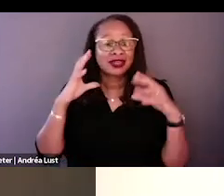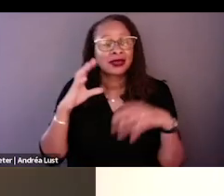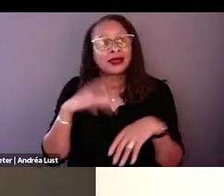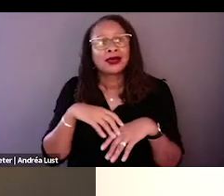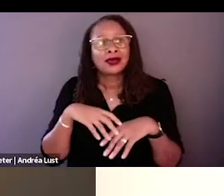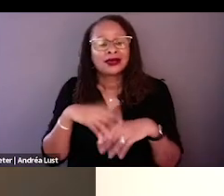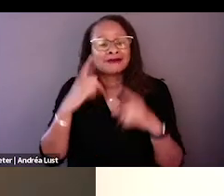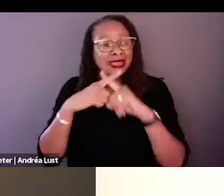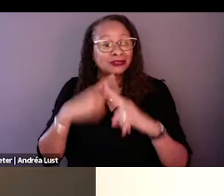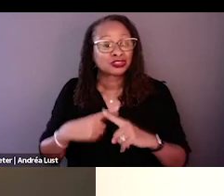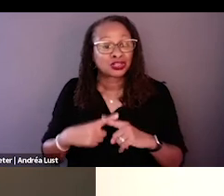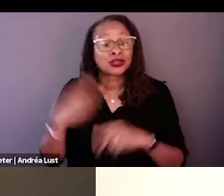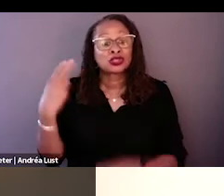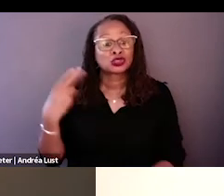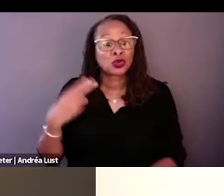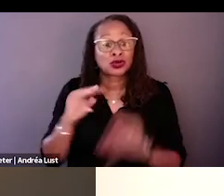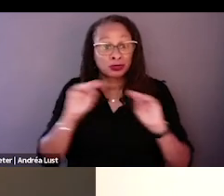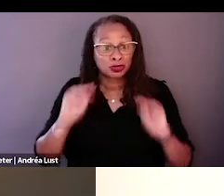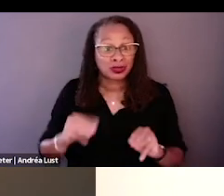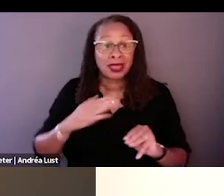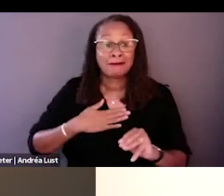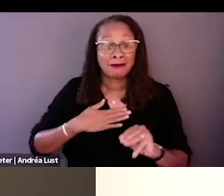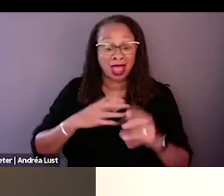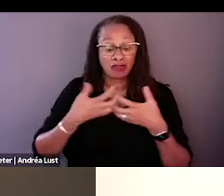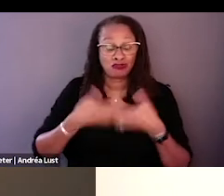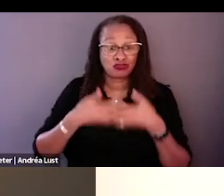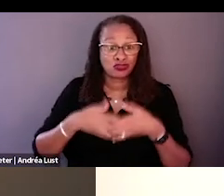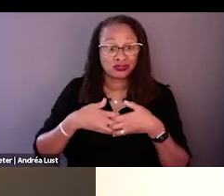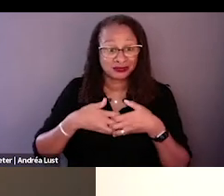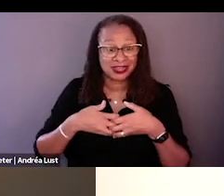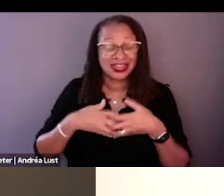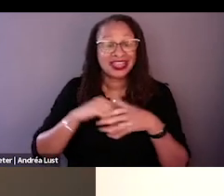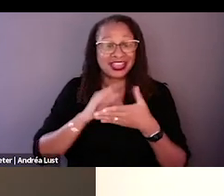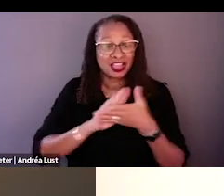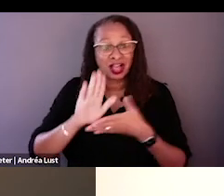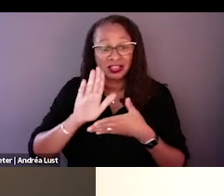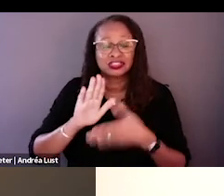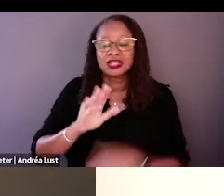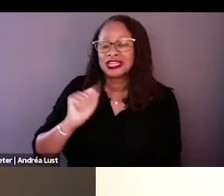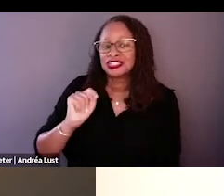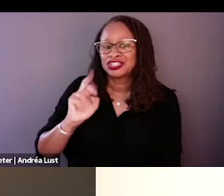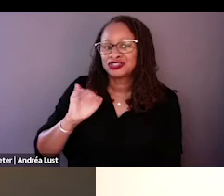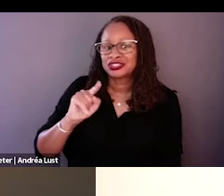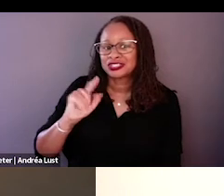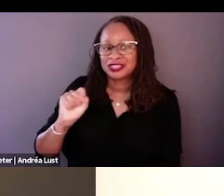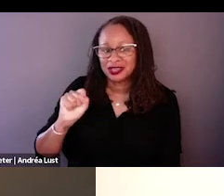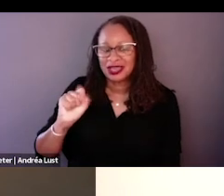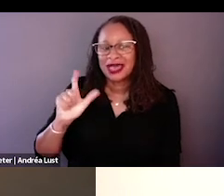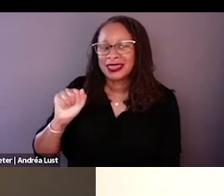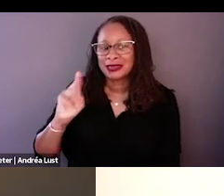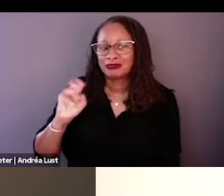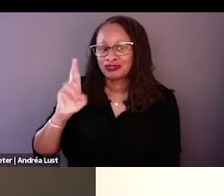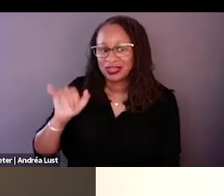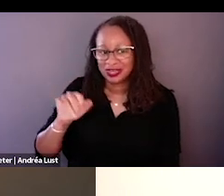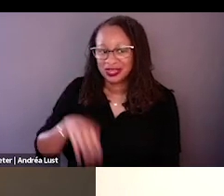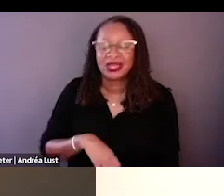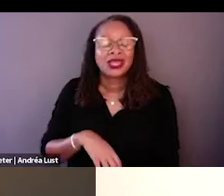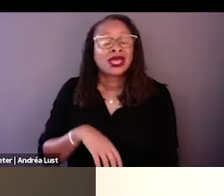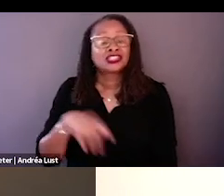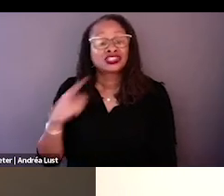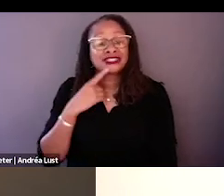Bianca Stigter: There are so many different and conflicting emotions.